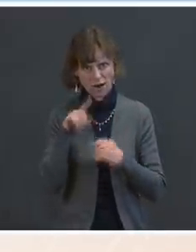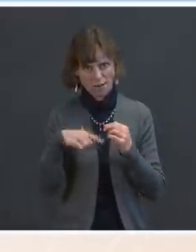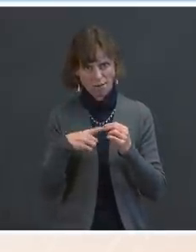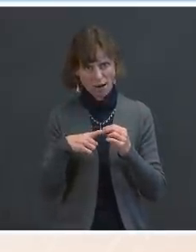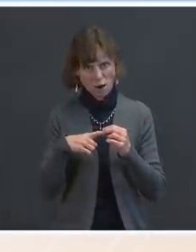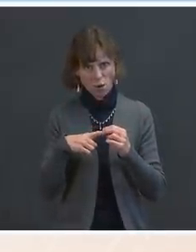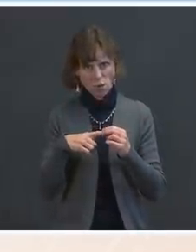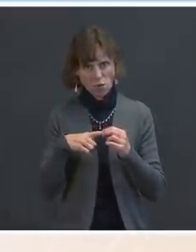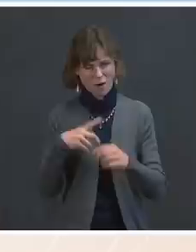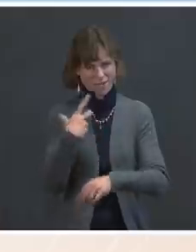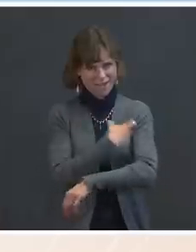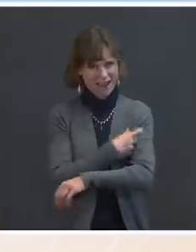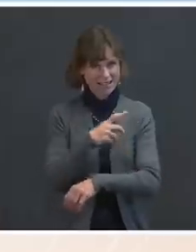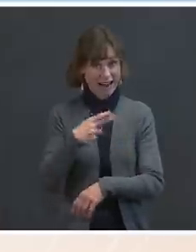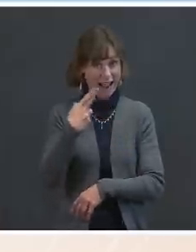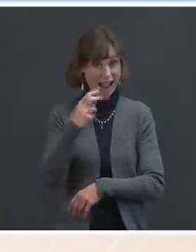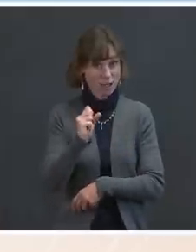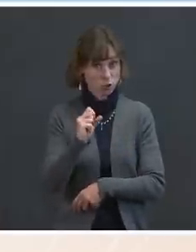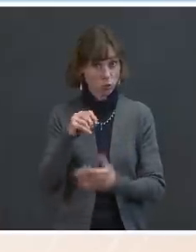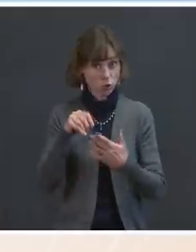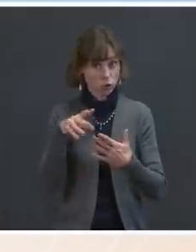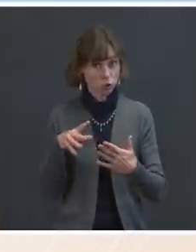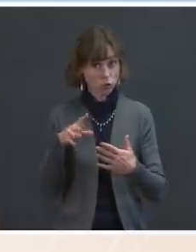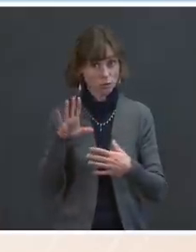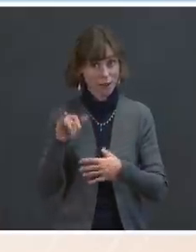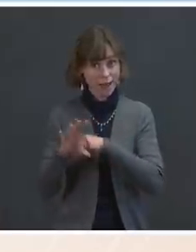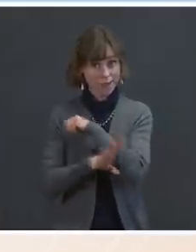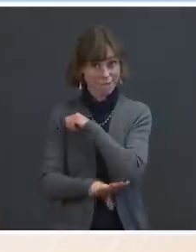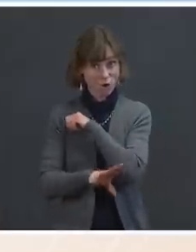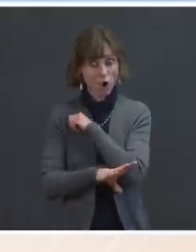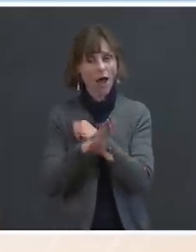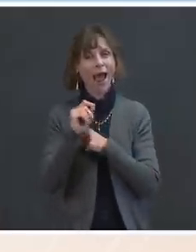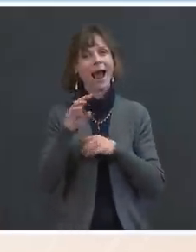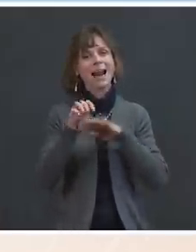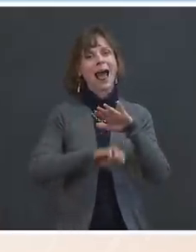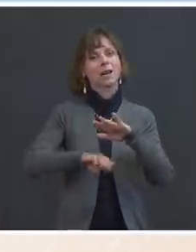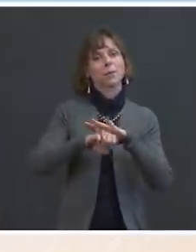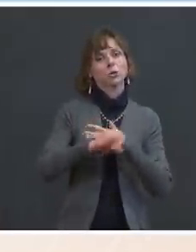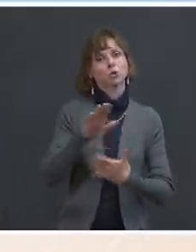by the fall and elementary school kids in the spring. Ms. Psaki: Yeah. The Press: Do you have a sense